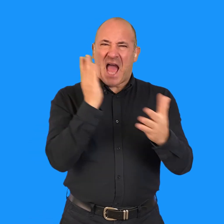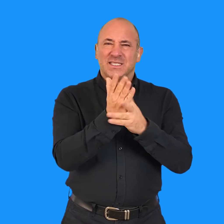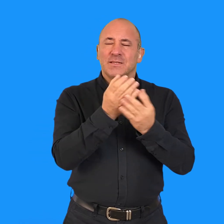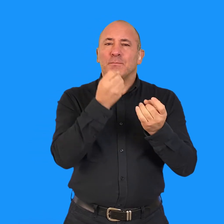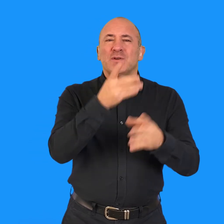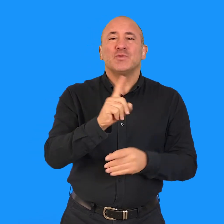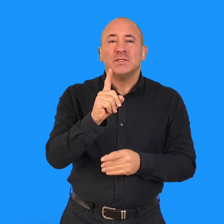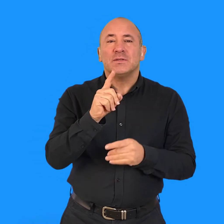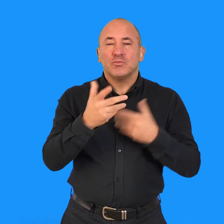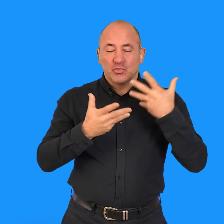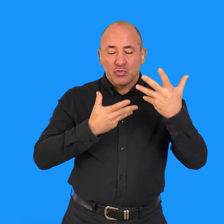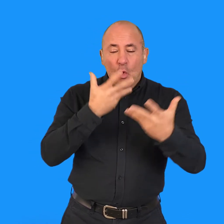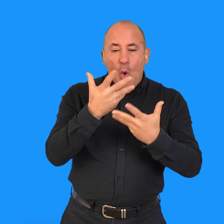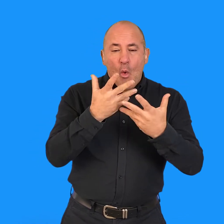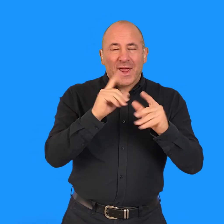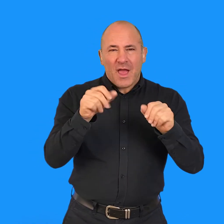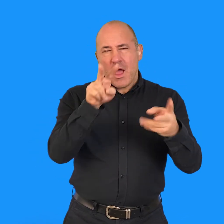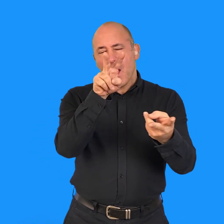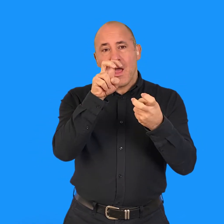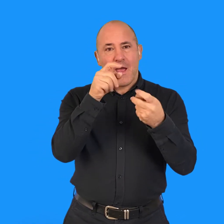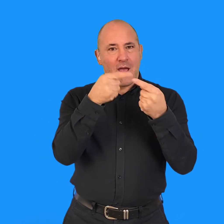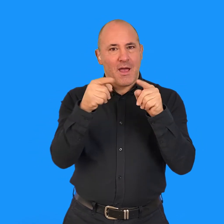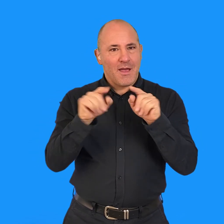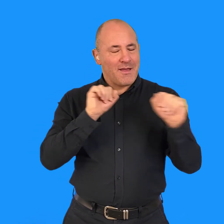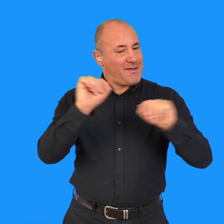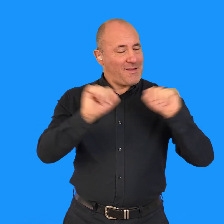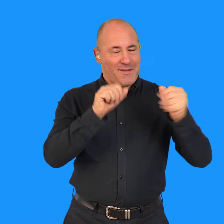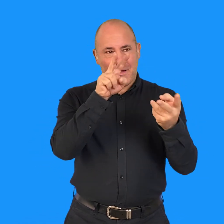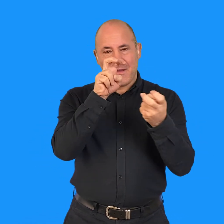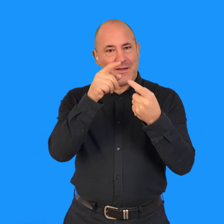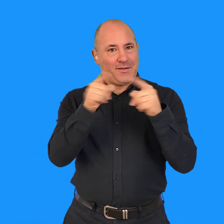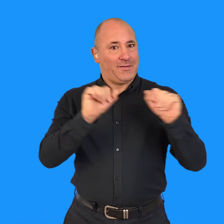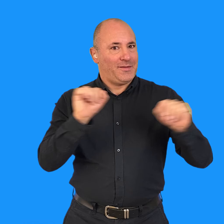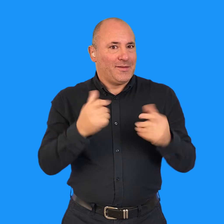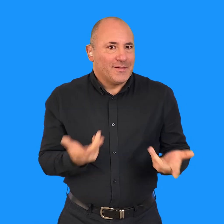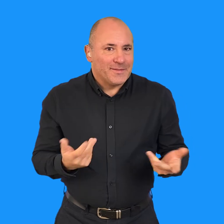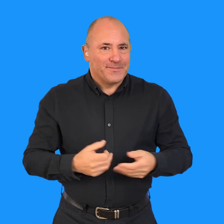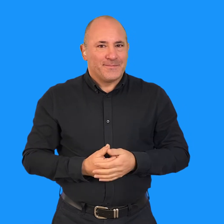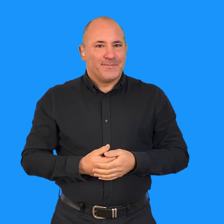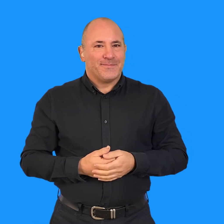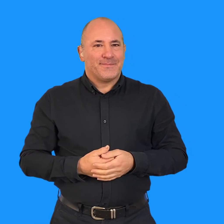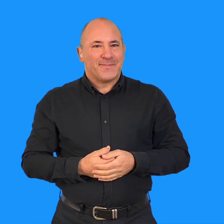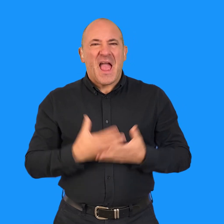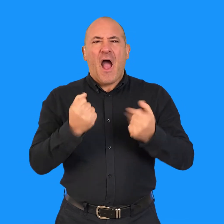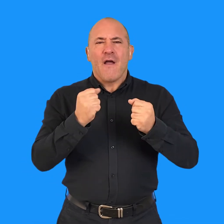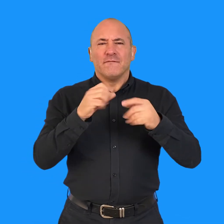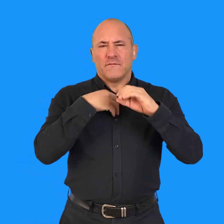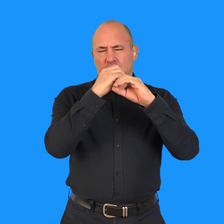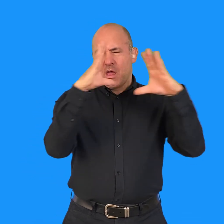is how is this story gonna be told, 'cause everybody's gonna get a different experience from it. This is a really modeled way of doing this.